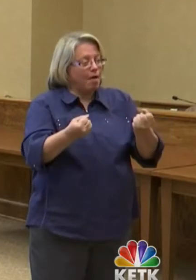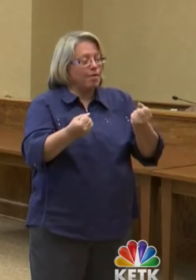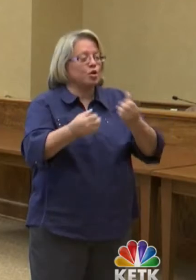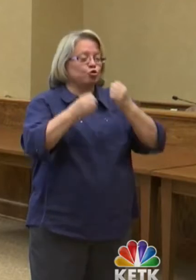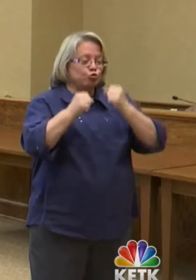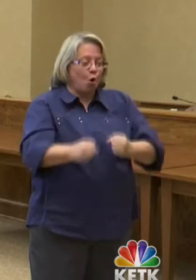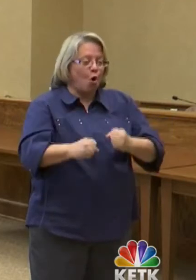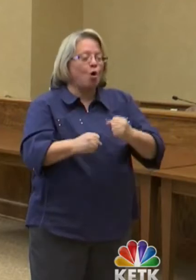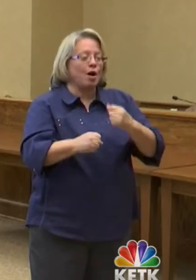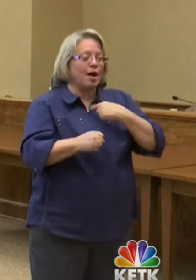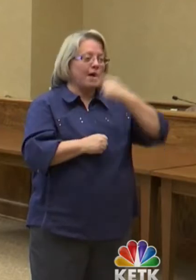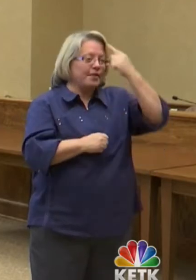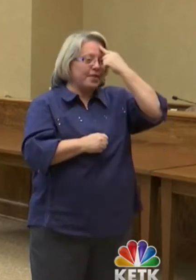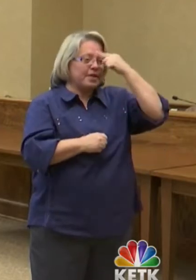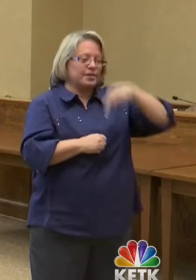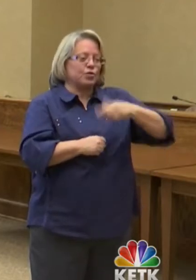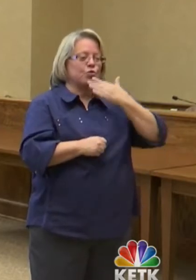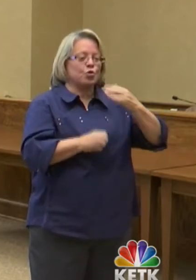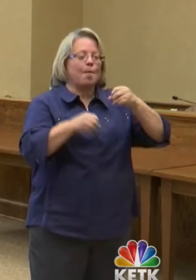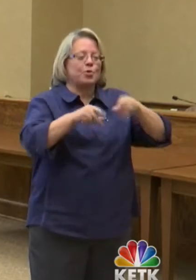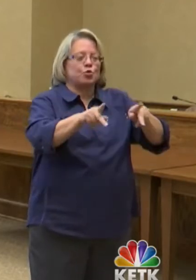THE CYCLE TO BE DIFFERENT NONE